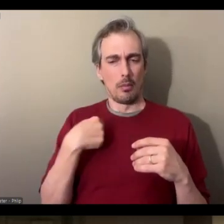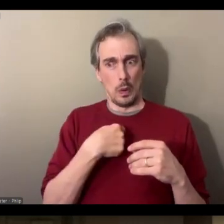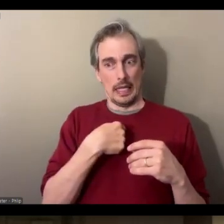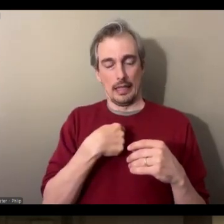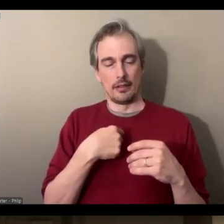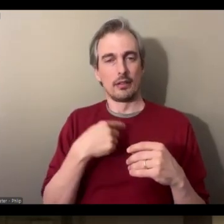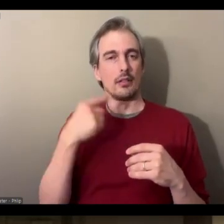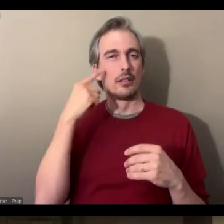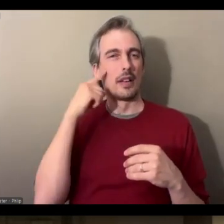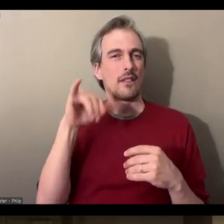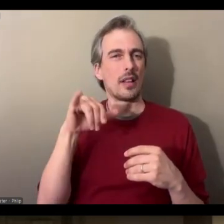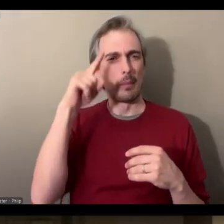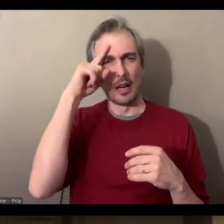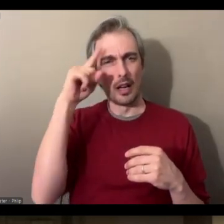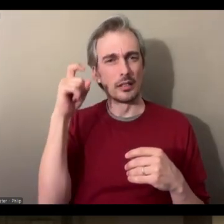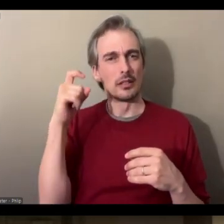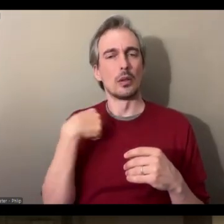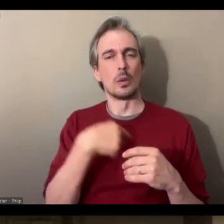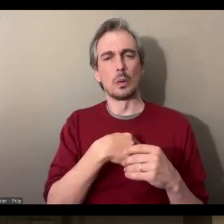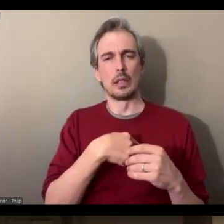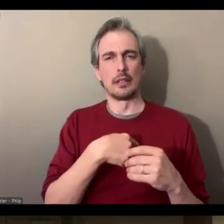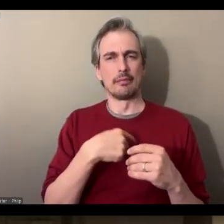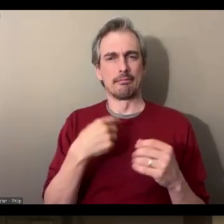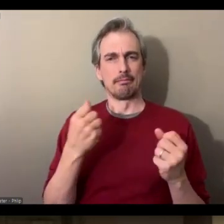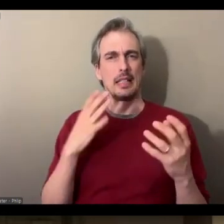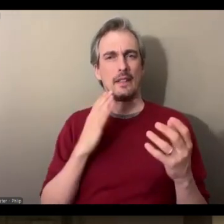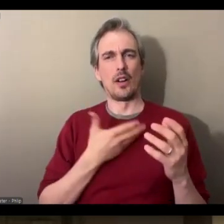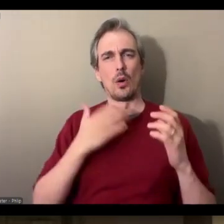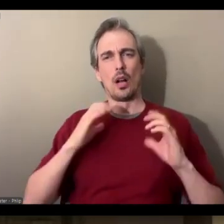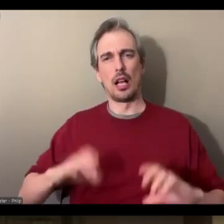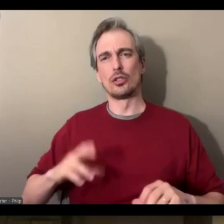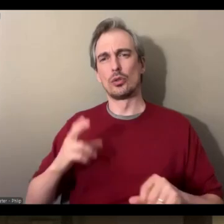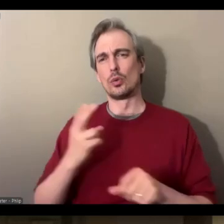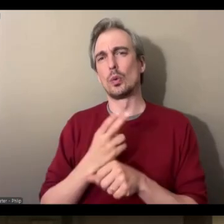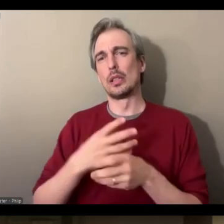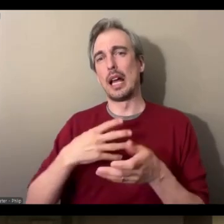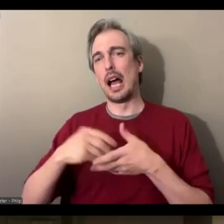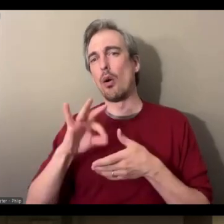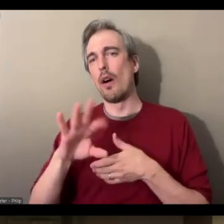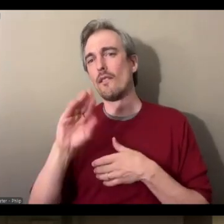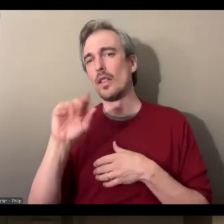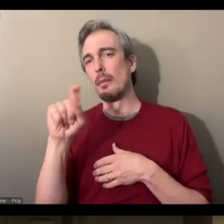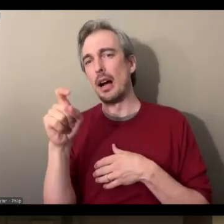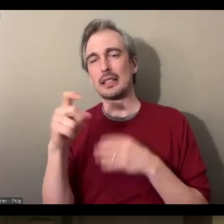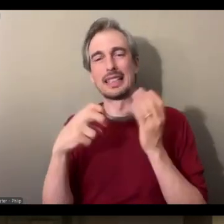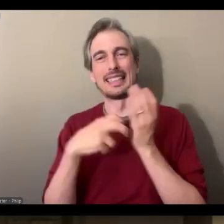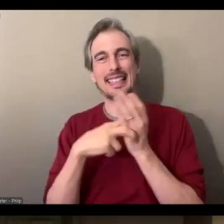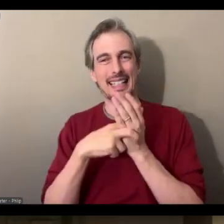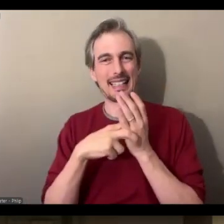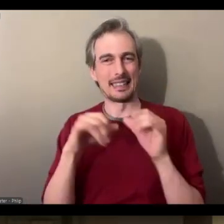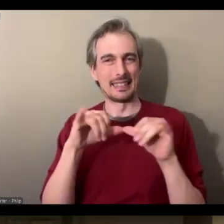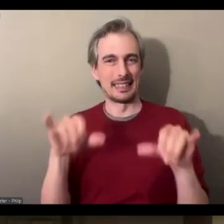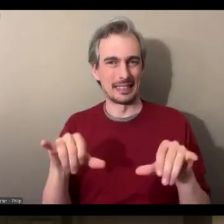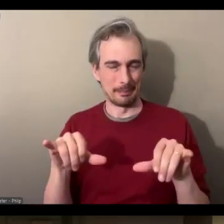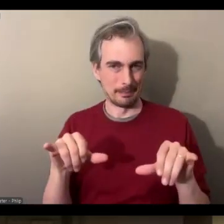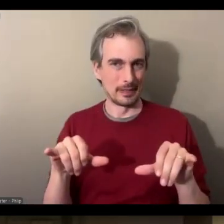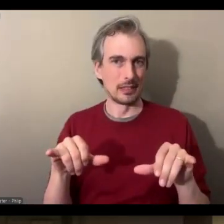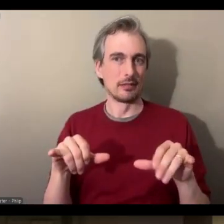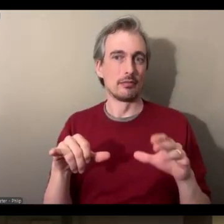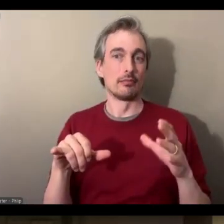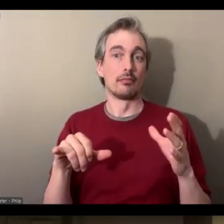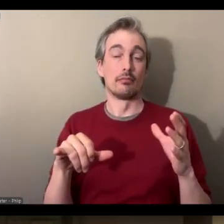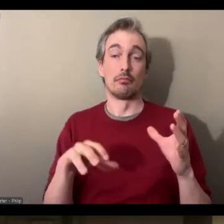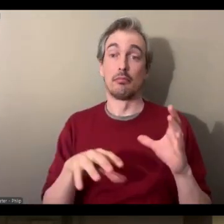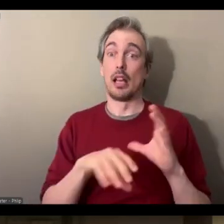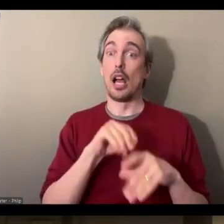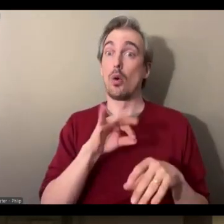clients do use out of the box ticketing systems. And they're great. And nobody goes to work at